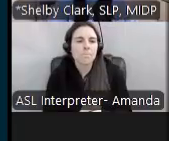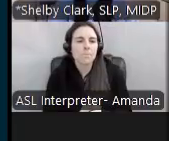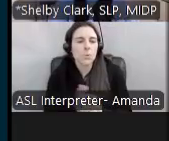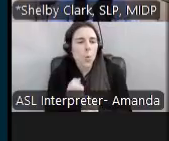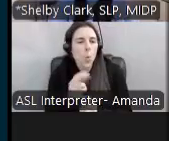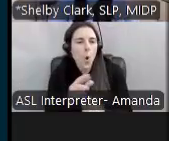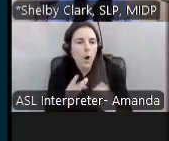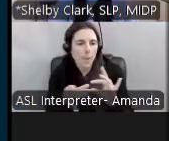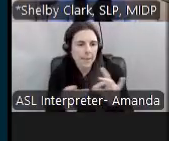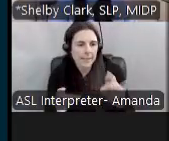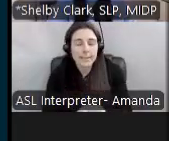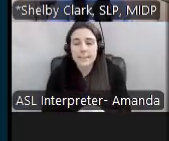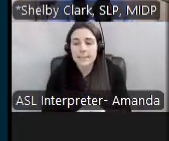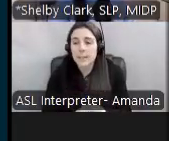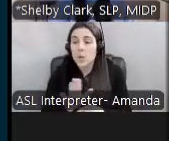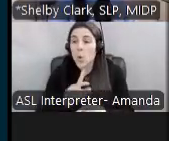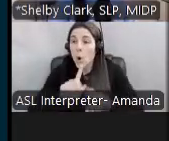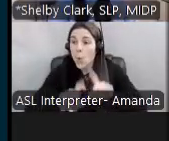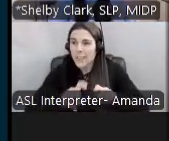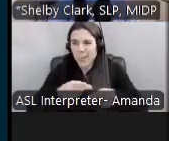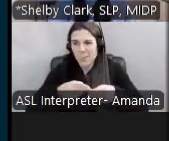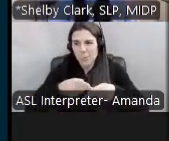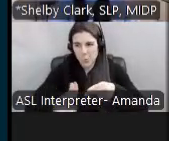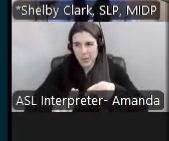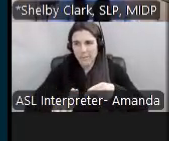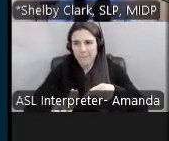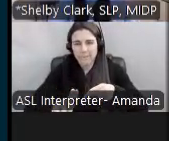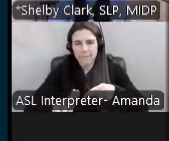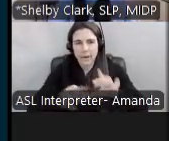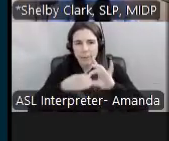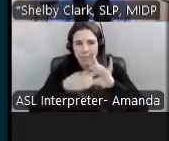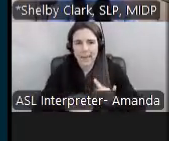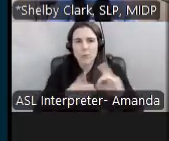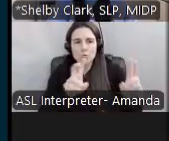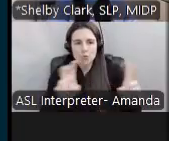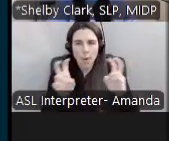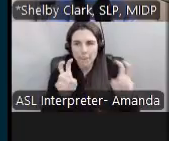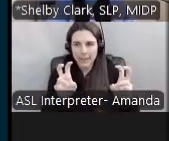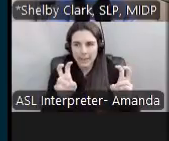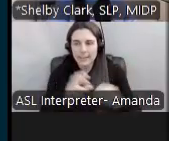to keep those questions brief and on topic. Virtually, we love